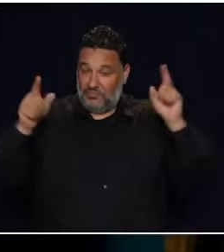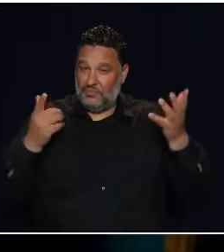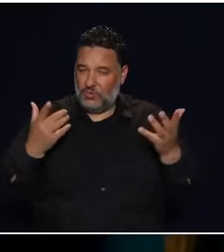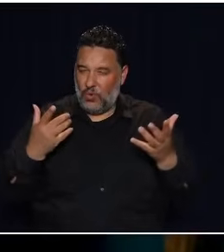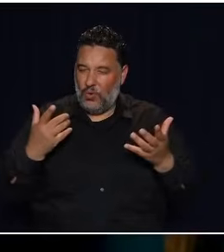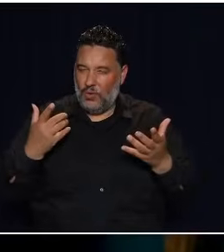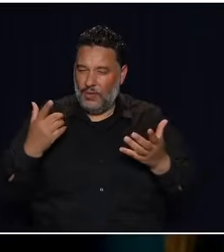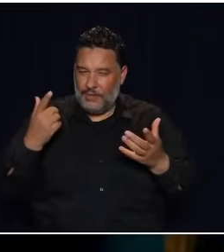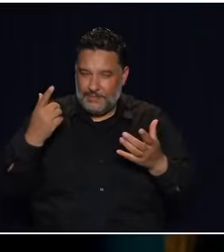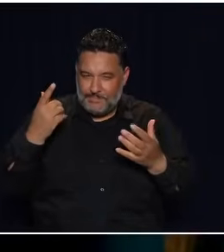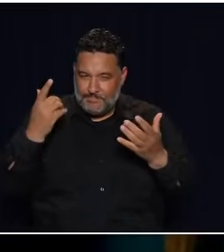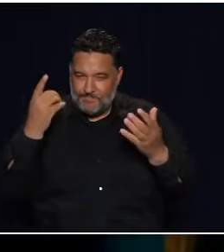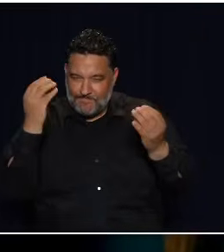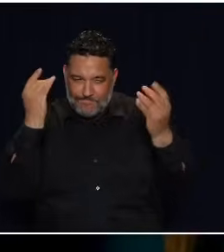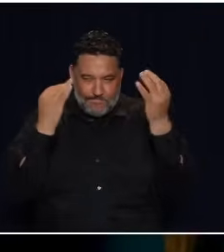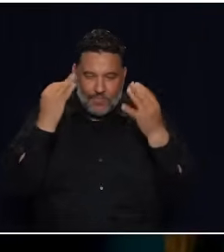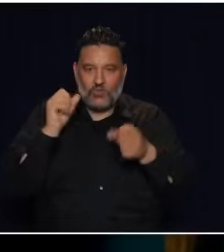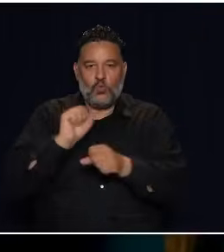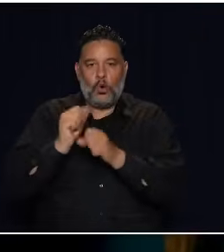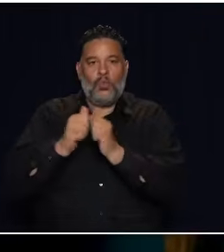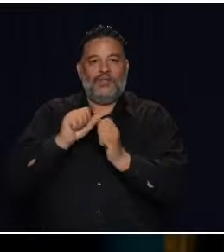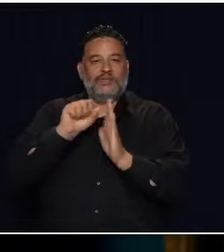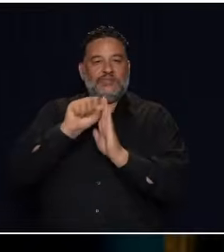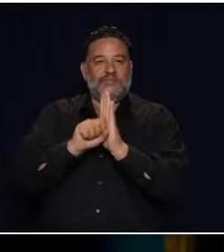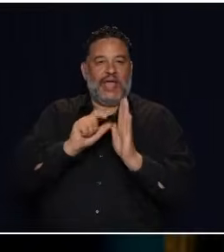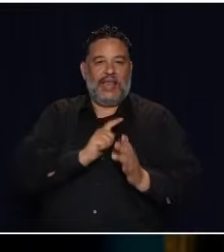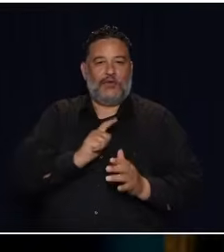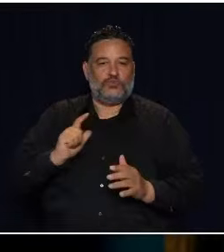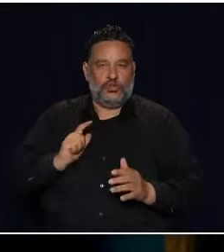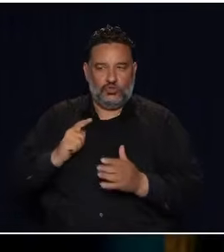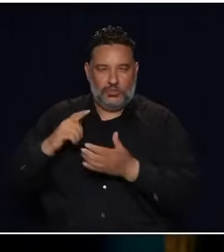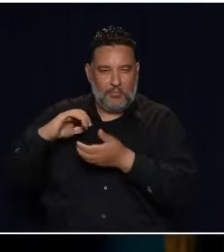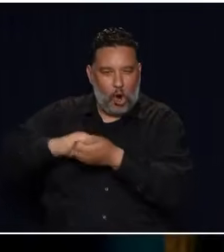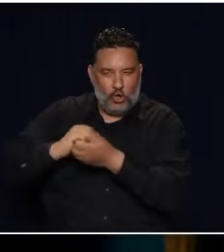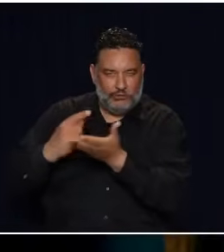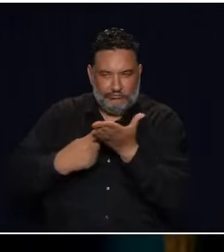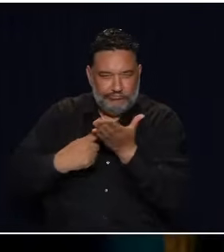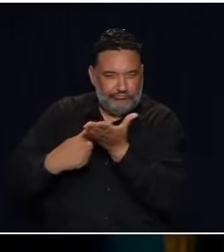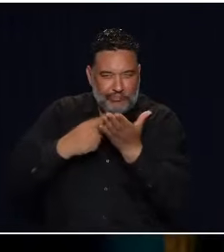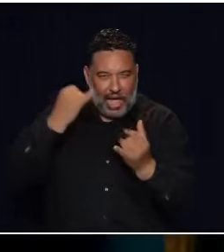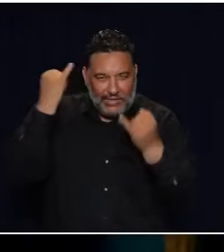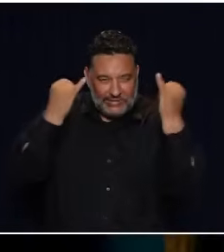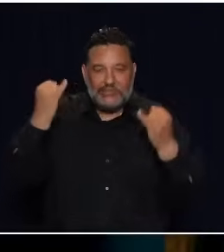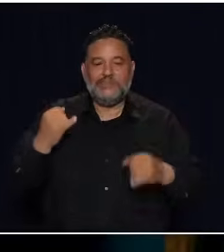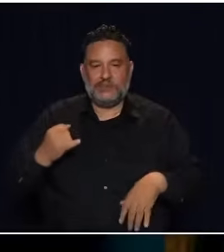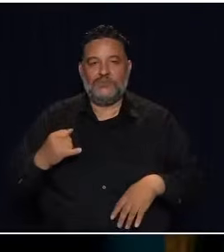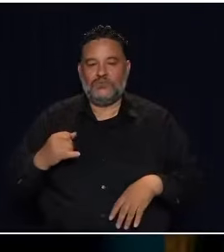SMALL TOWNS. THOSE ARE SOME OF THE THINGS WE ARE WORKING WITH SOME OF THE STATE LEGISLATURES WE HAVE